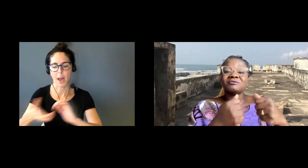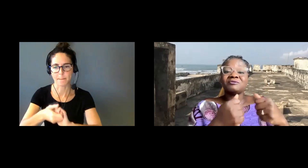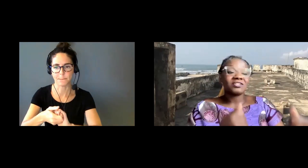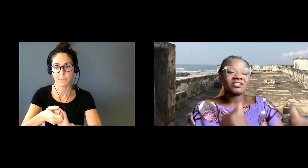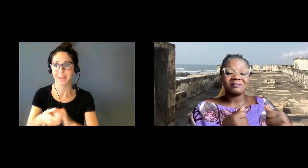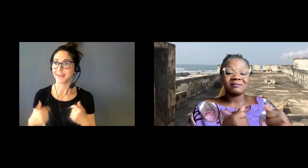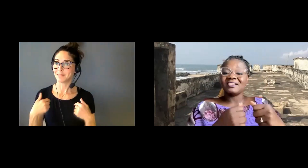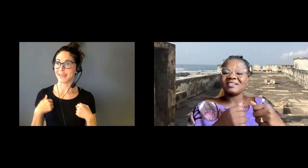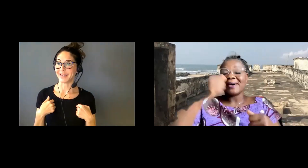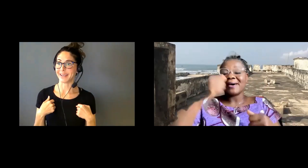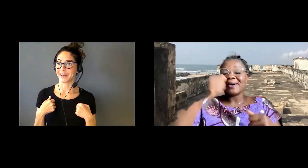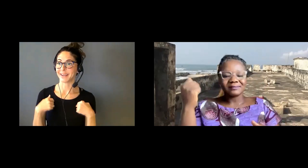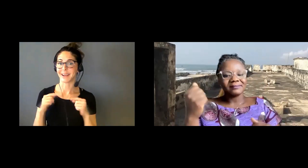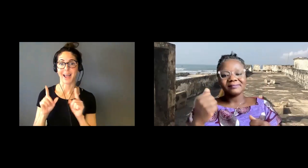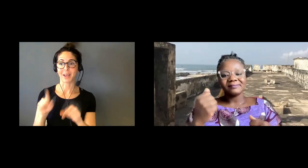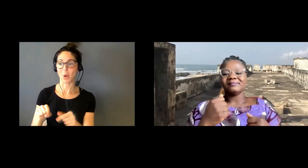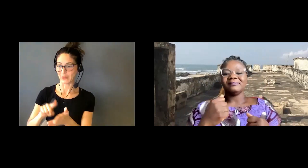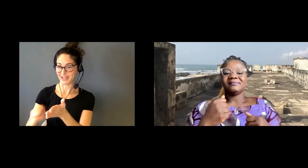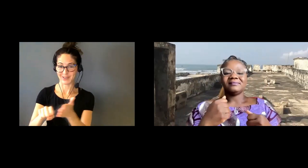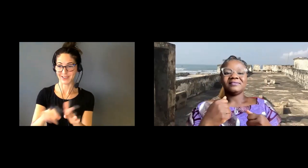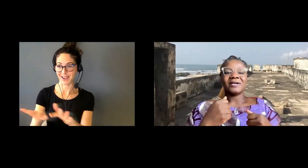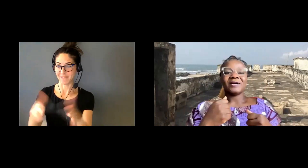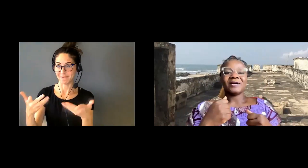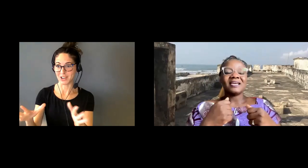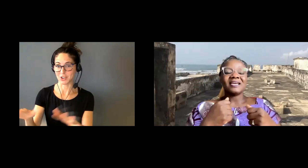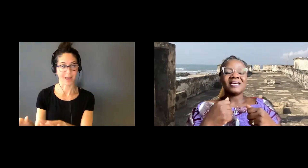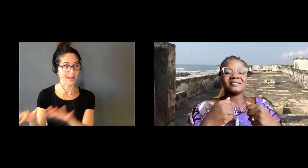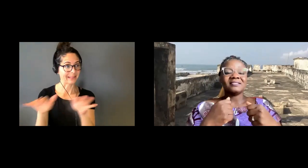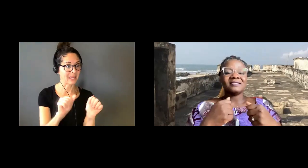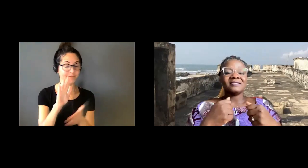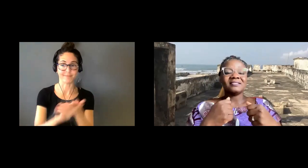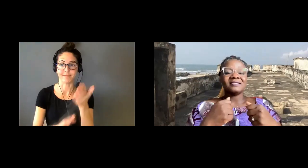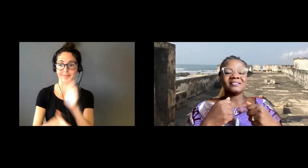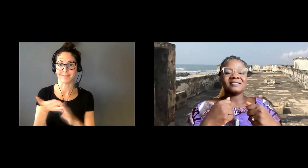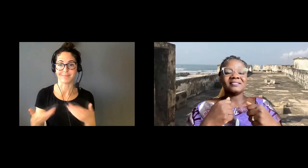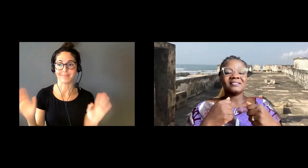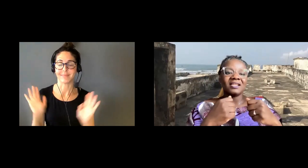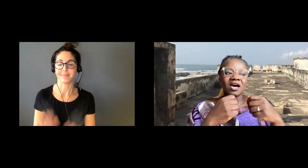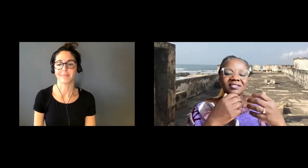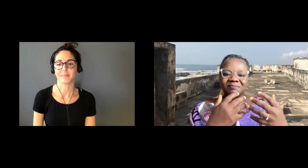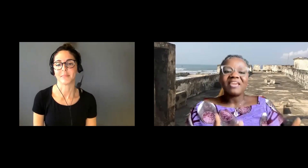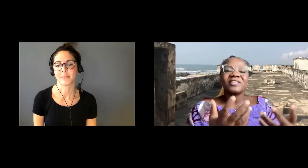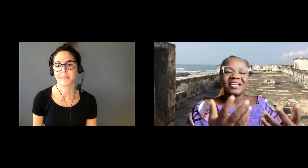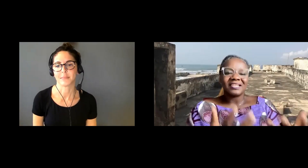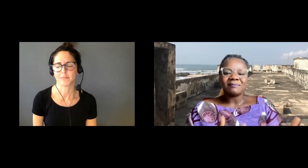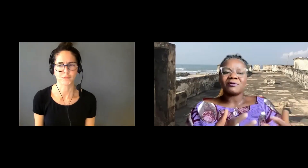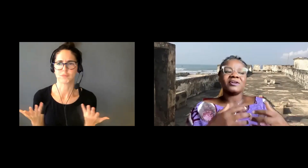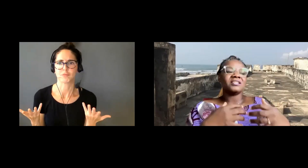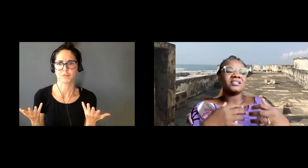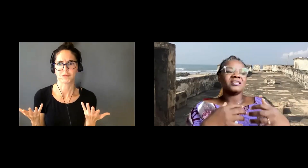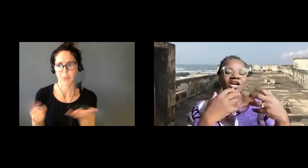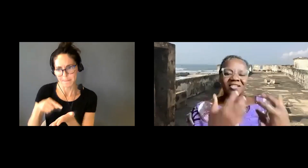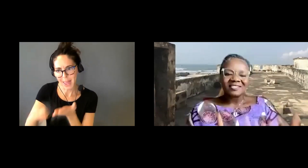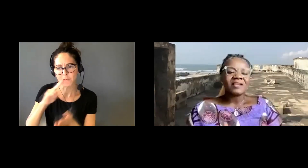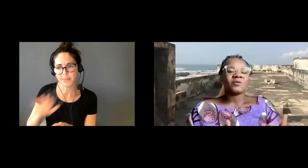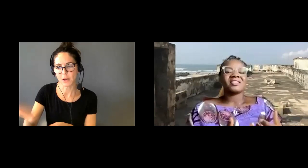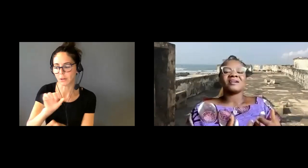research the community, and I'm out. Right? And not pay for their labor, and not understand what